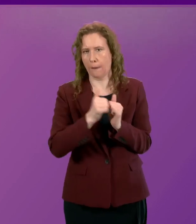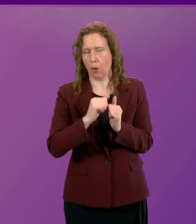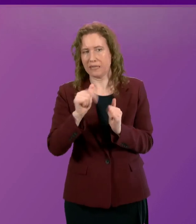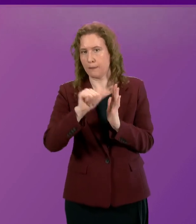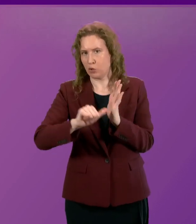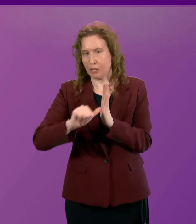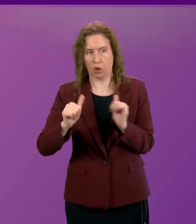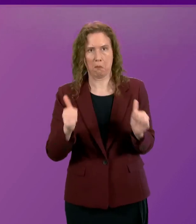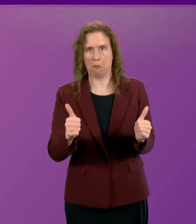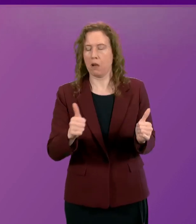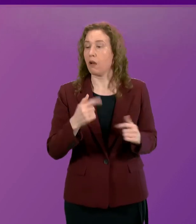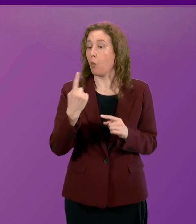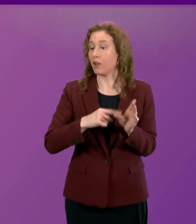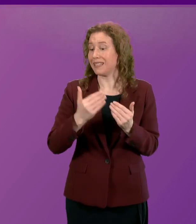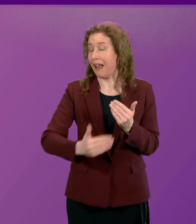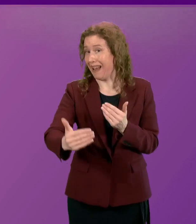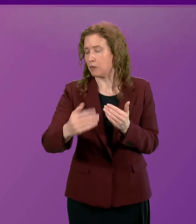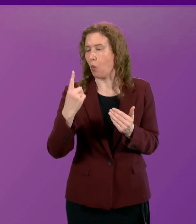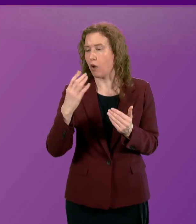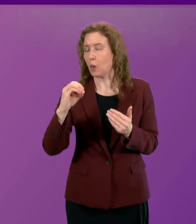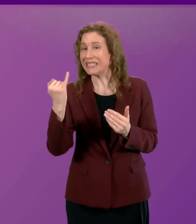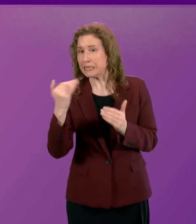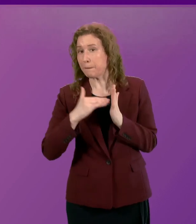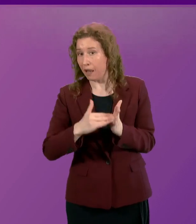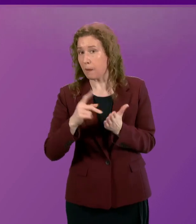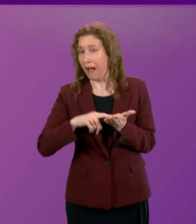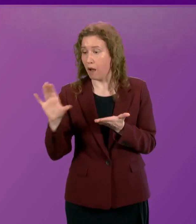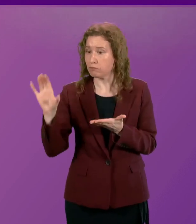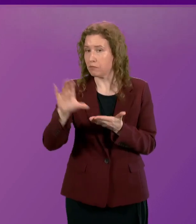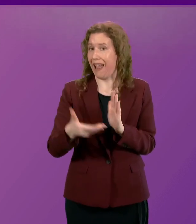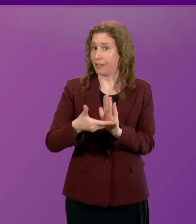For the year ahead, more than £106 million of additional funding has been assigned to